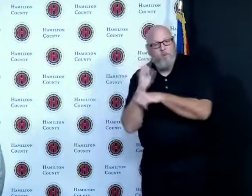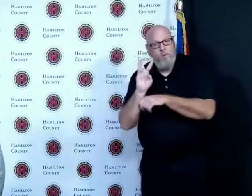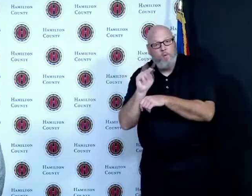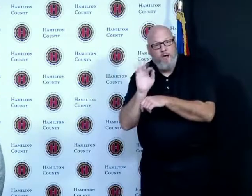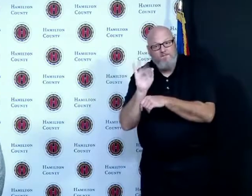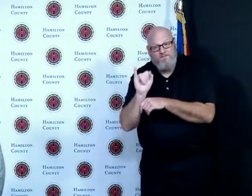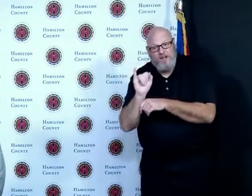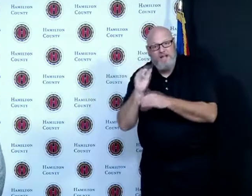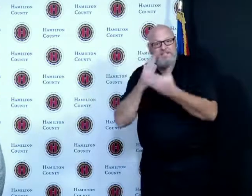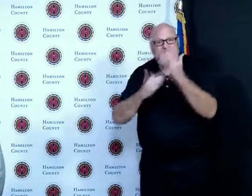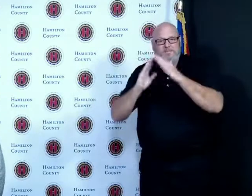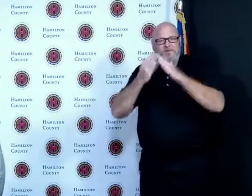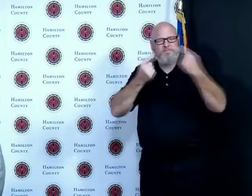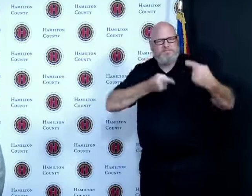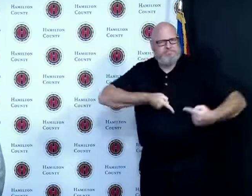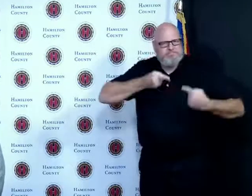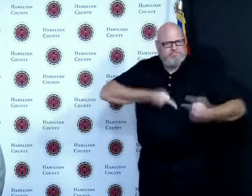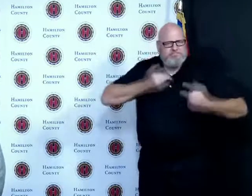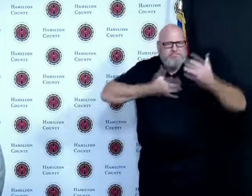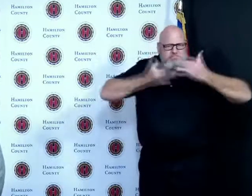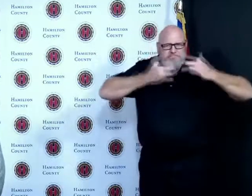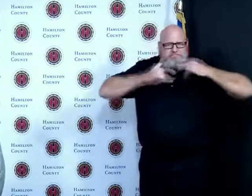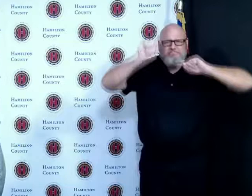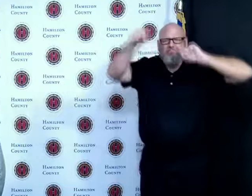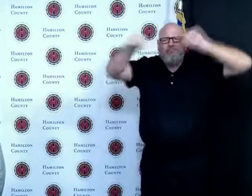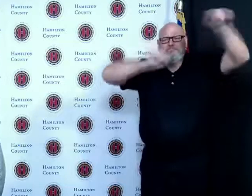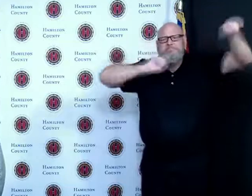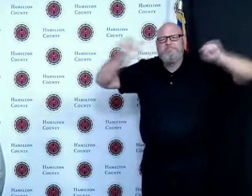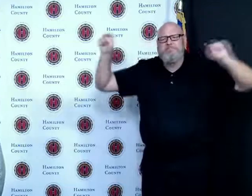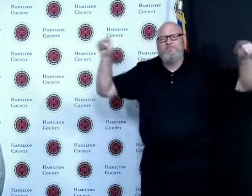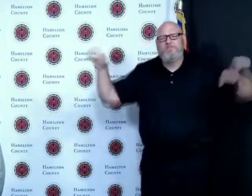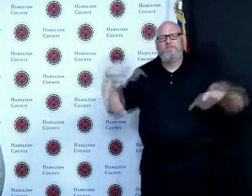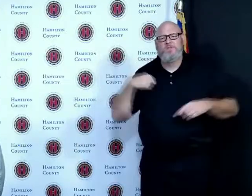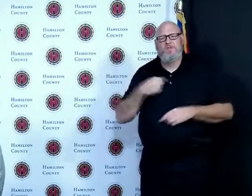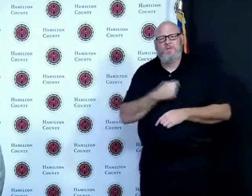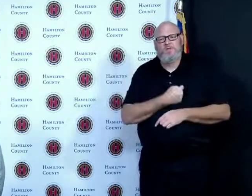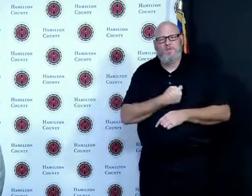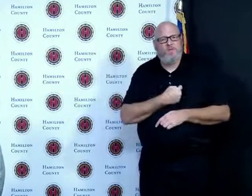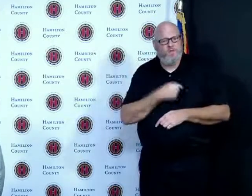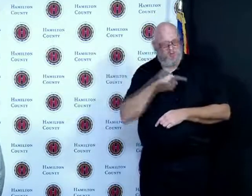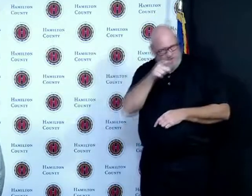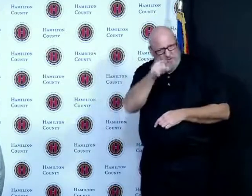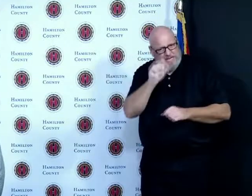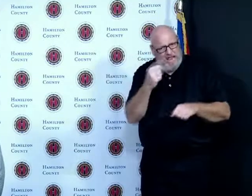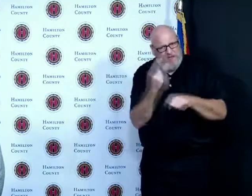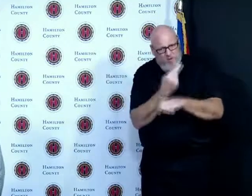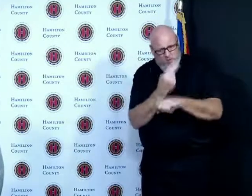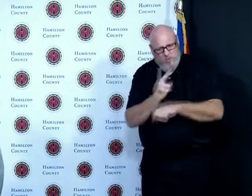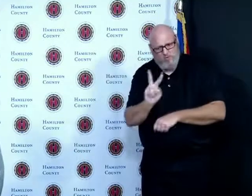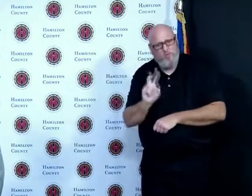we have been able to stand up those resources and those networks and that information through those